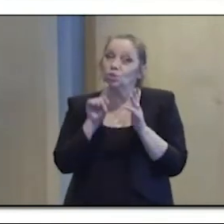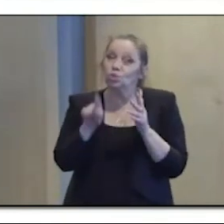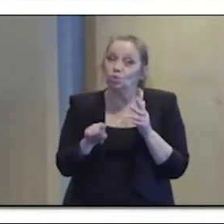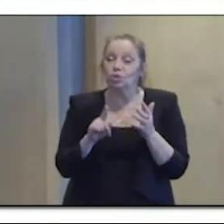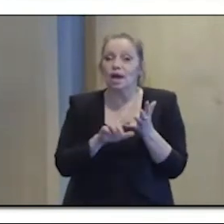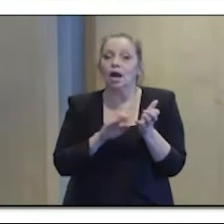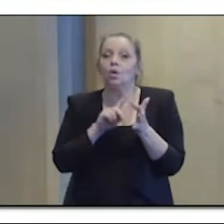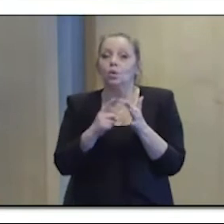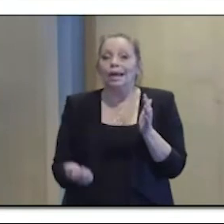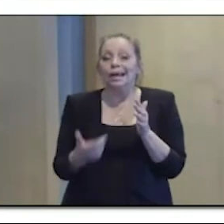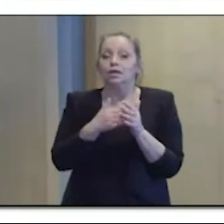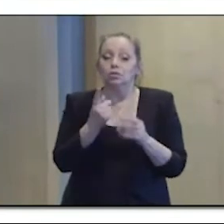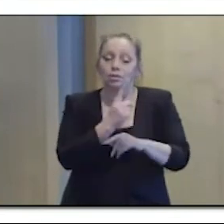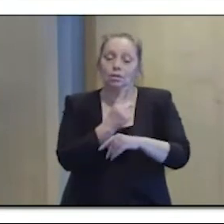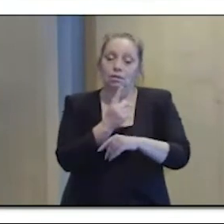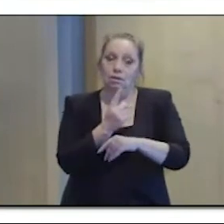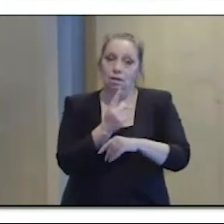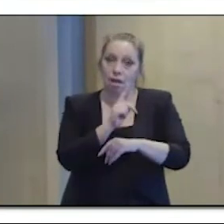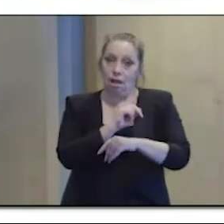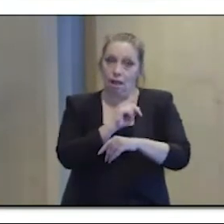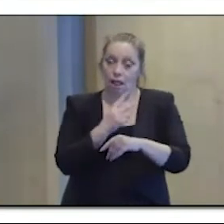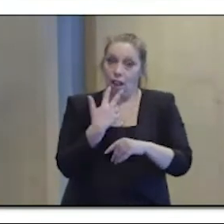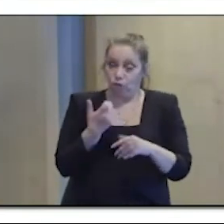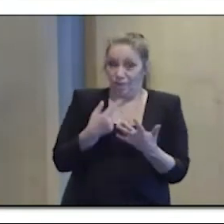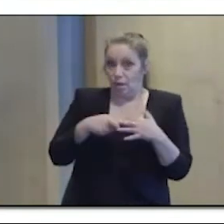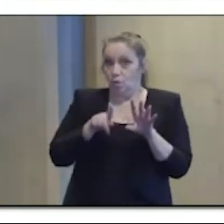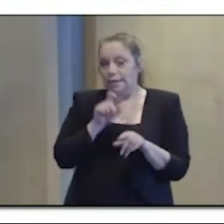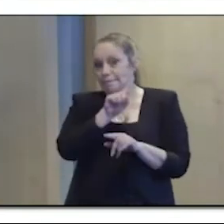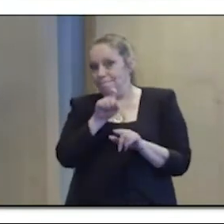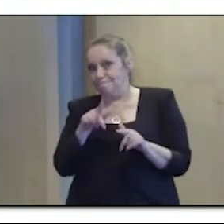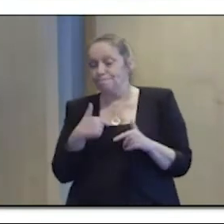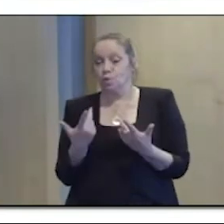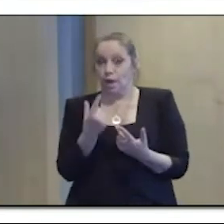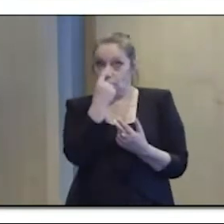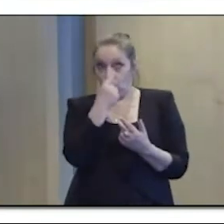electricity that we're trying to manage you then have the option to store the hydrogen and move it